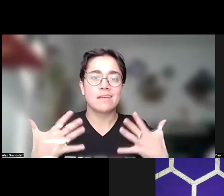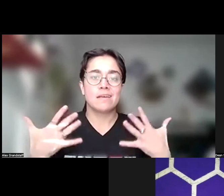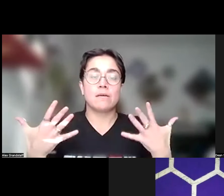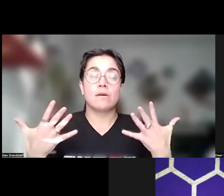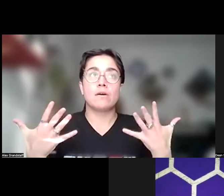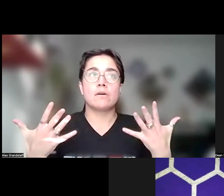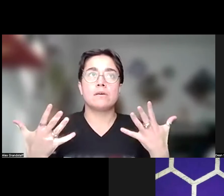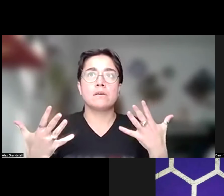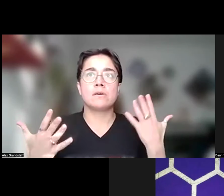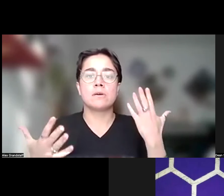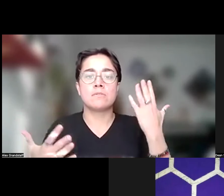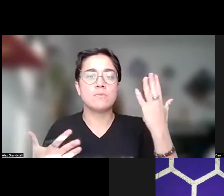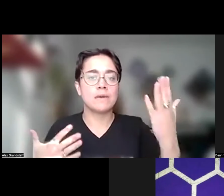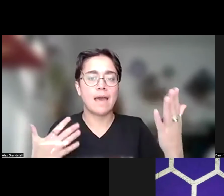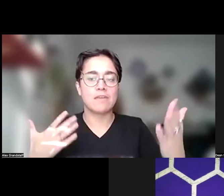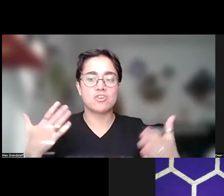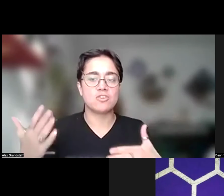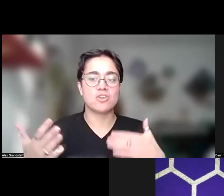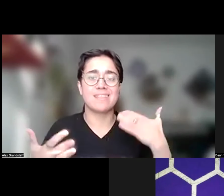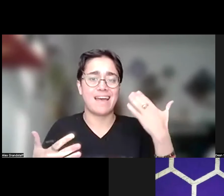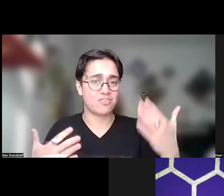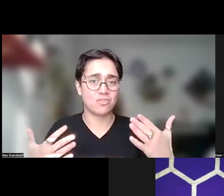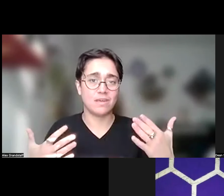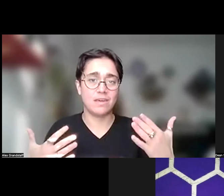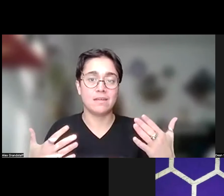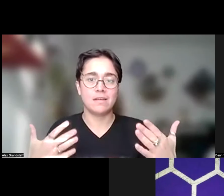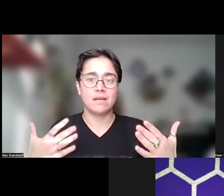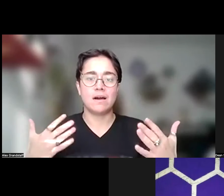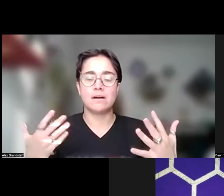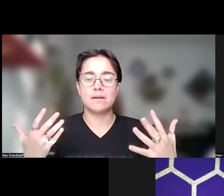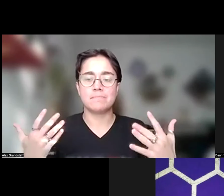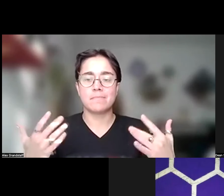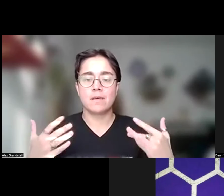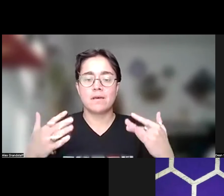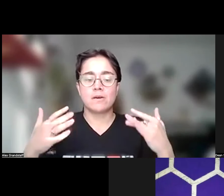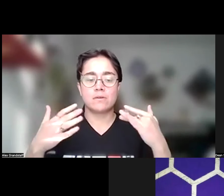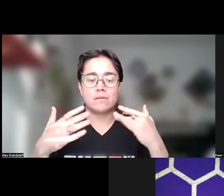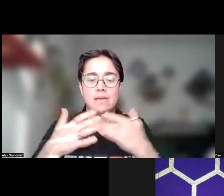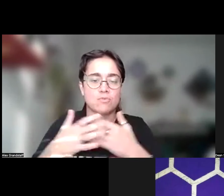Maybe it's getting testimonials, providing support,